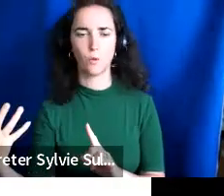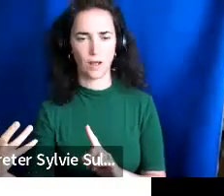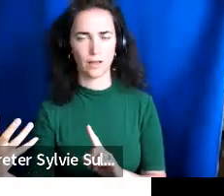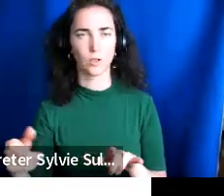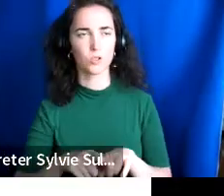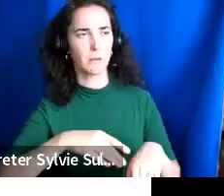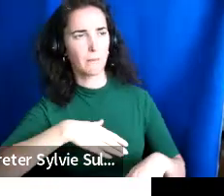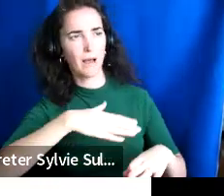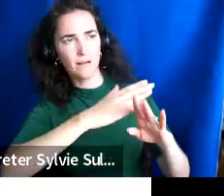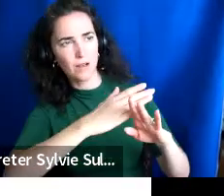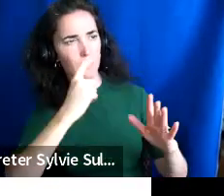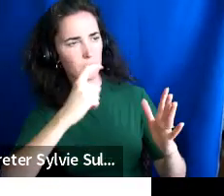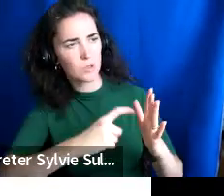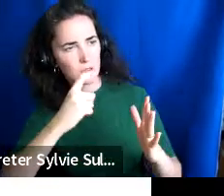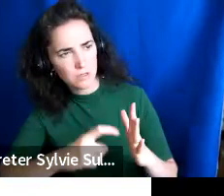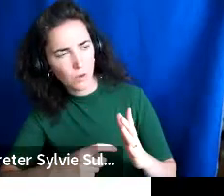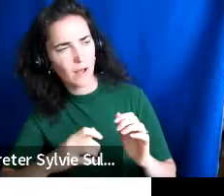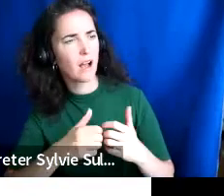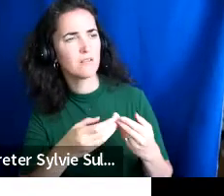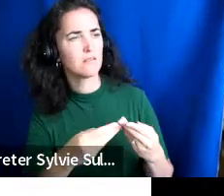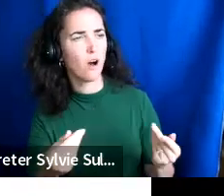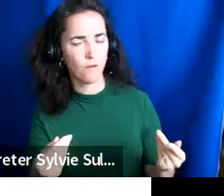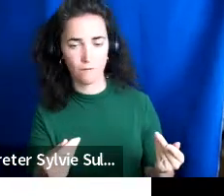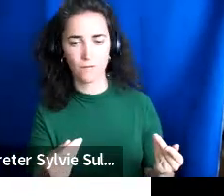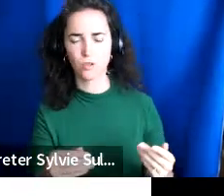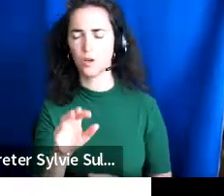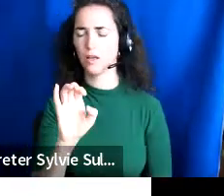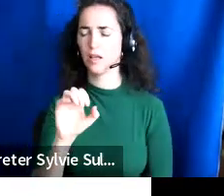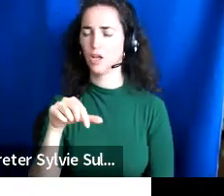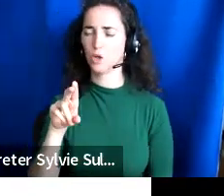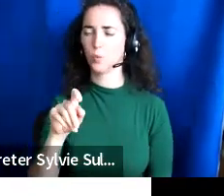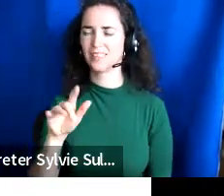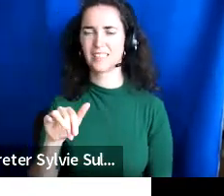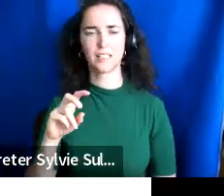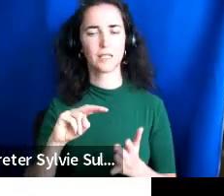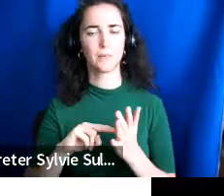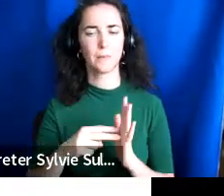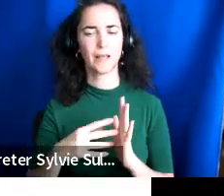And identify the solutions. So what is equity? Not the same thing as equality?